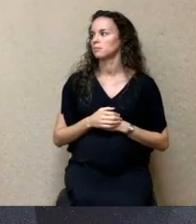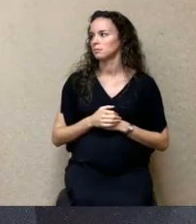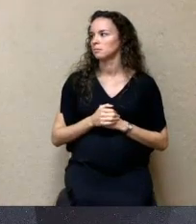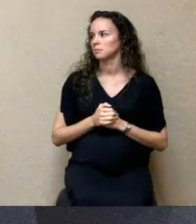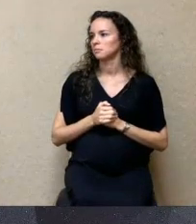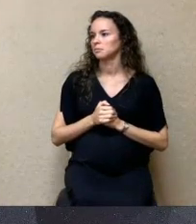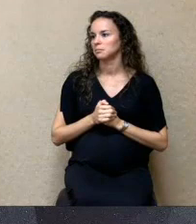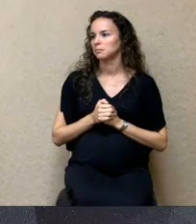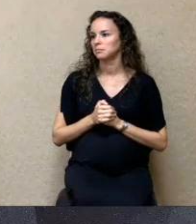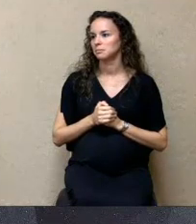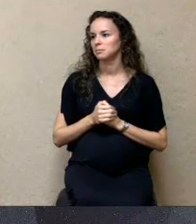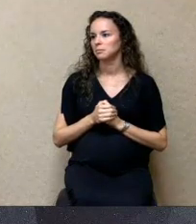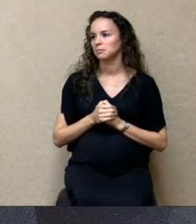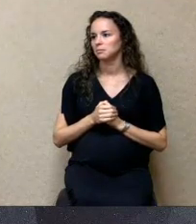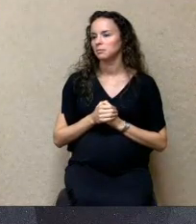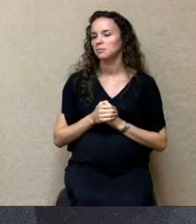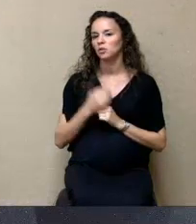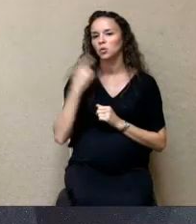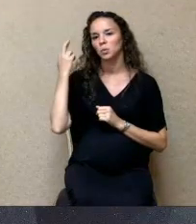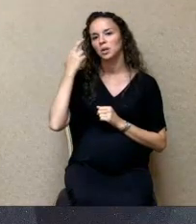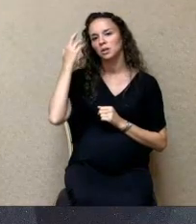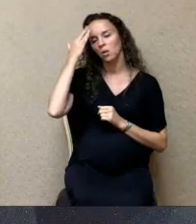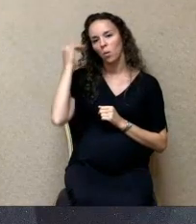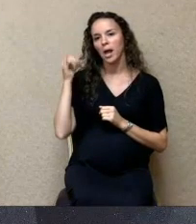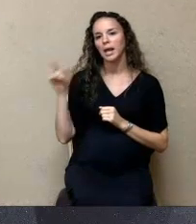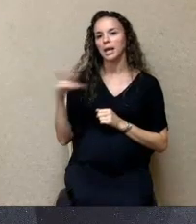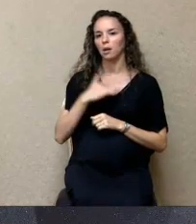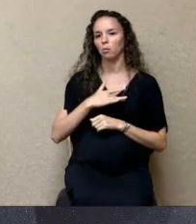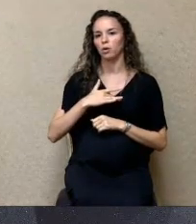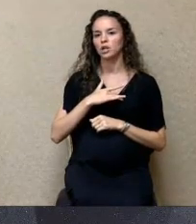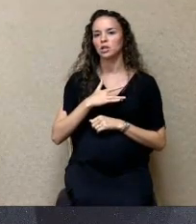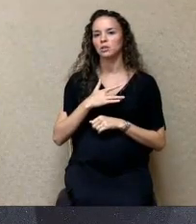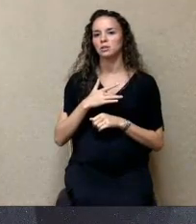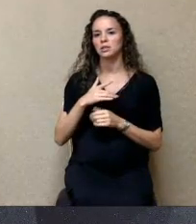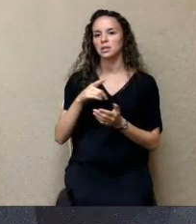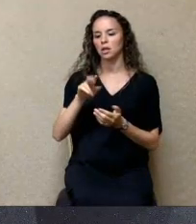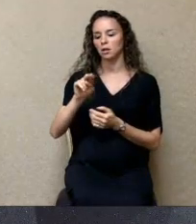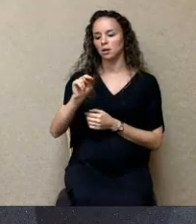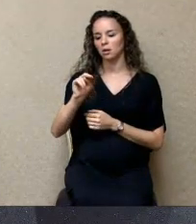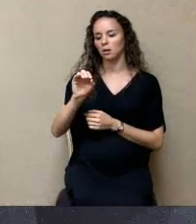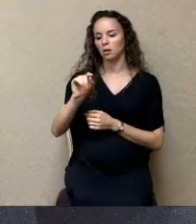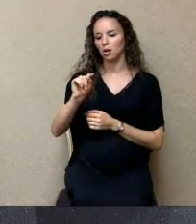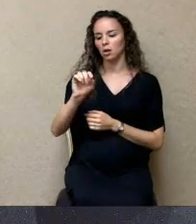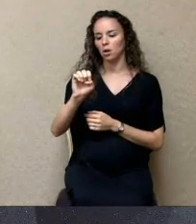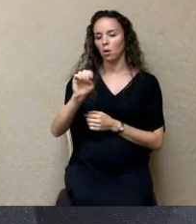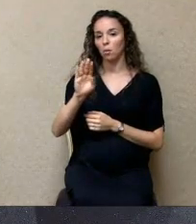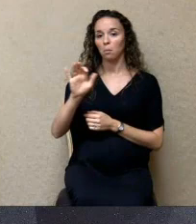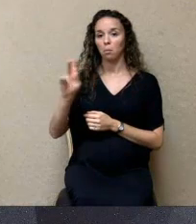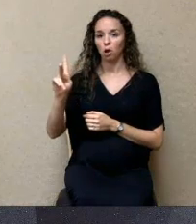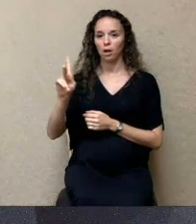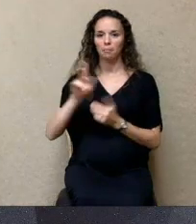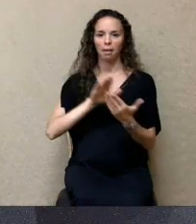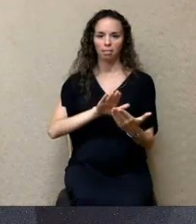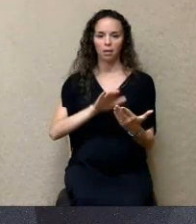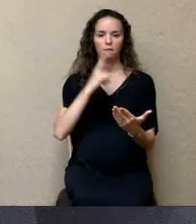He does fatigue later in the day, and that's why he really appreciates his notebook method for his speeches